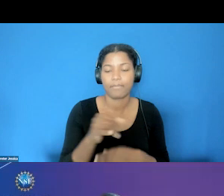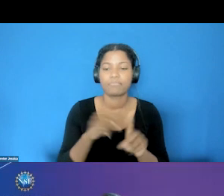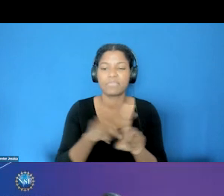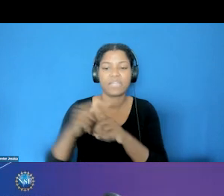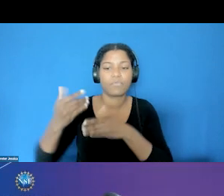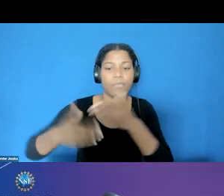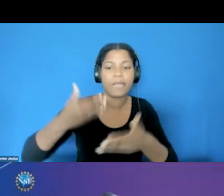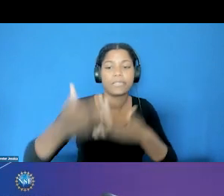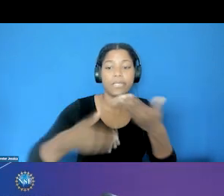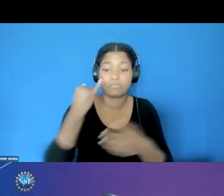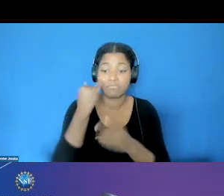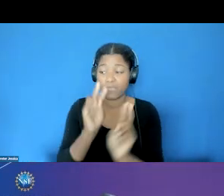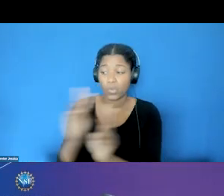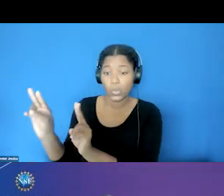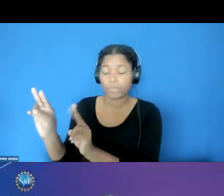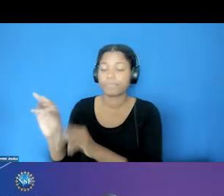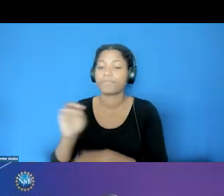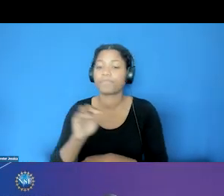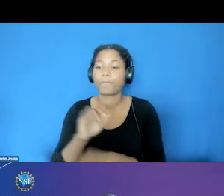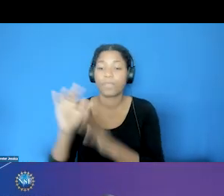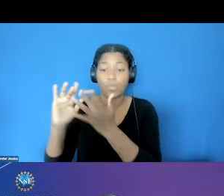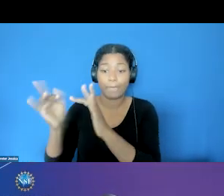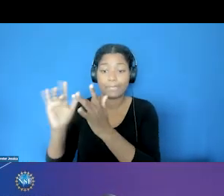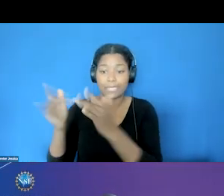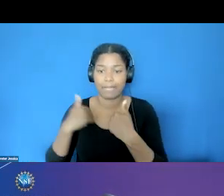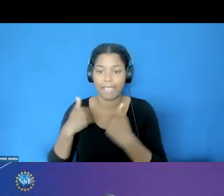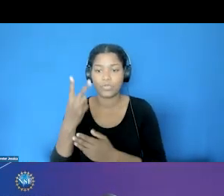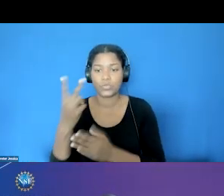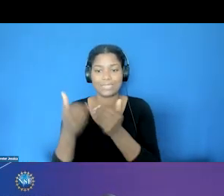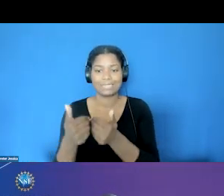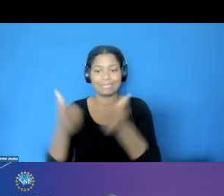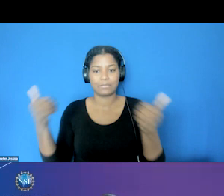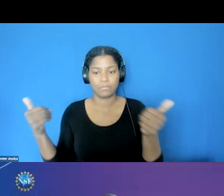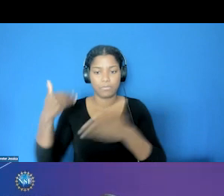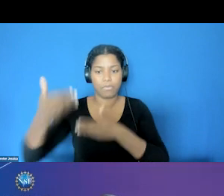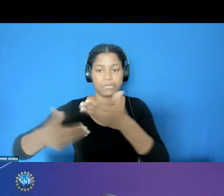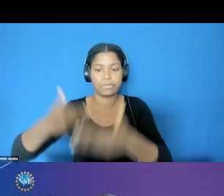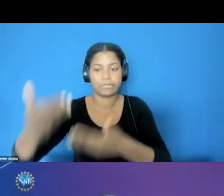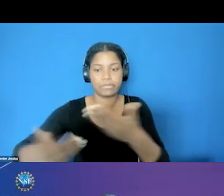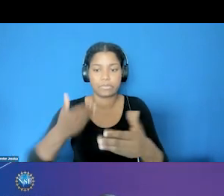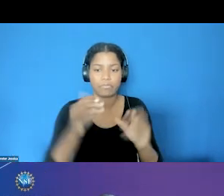If you look at the sam.gov webpage, it has the two separate processes for what each organization needs to do.